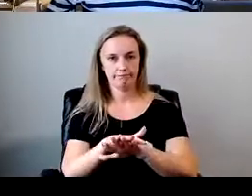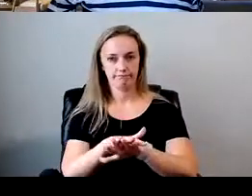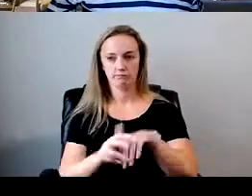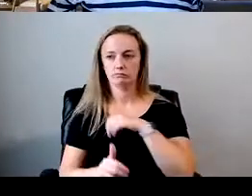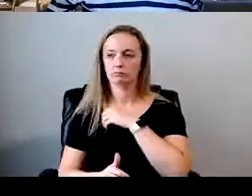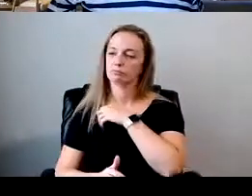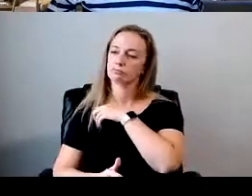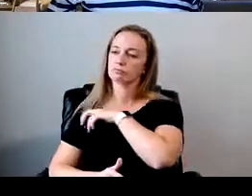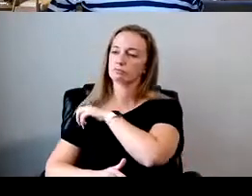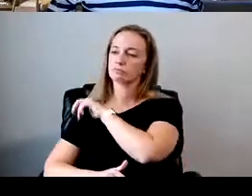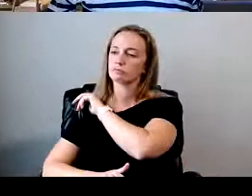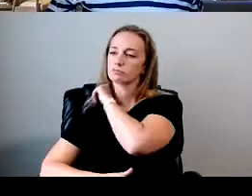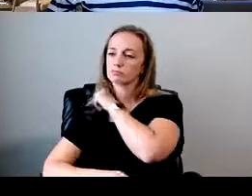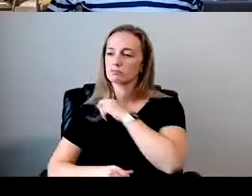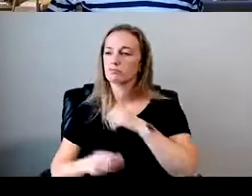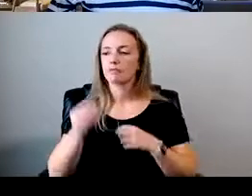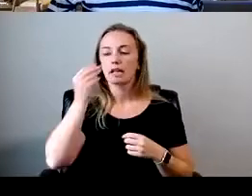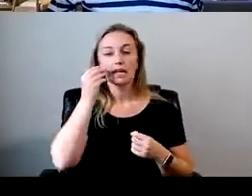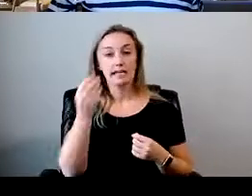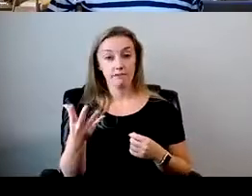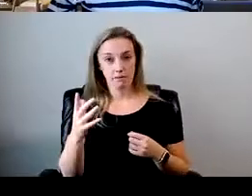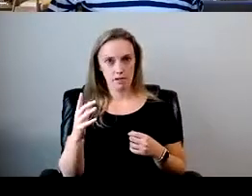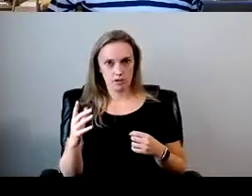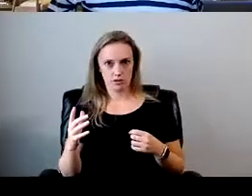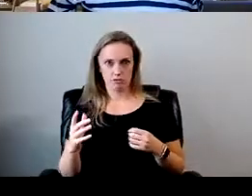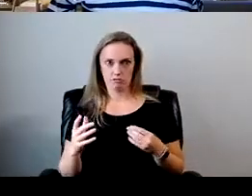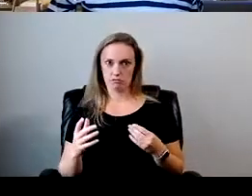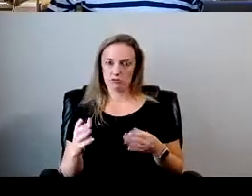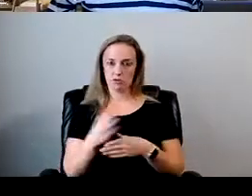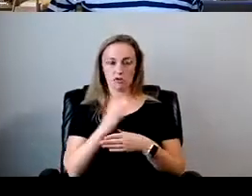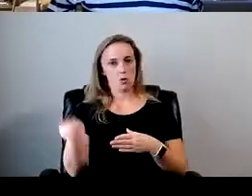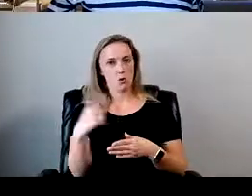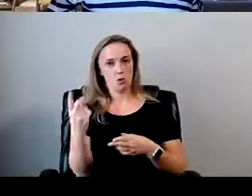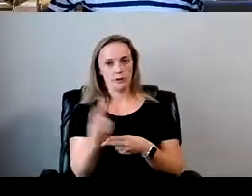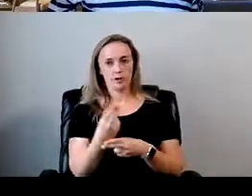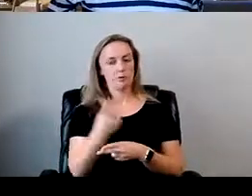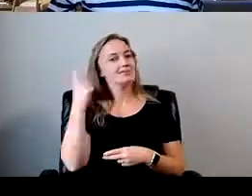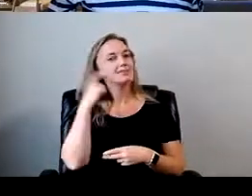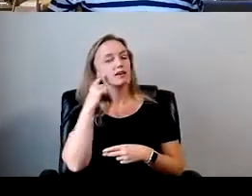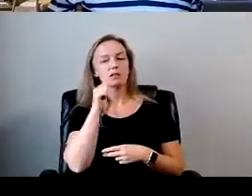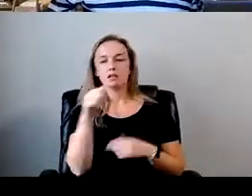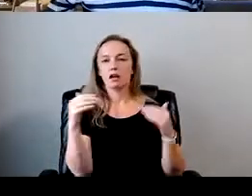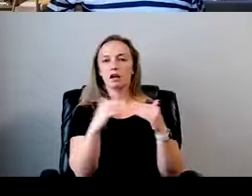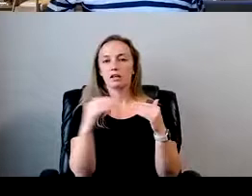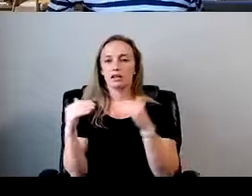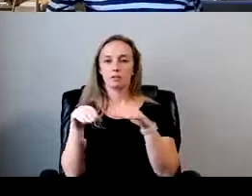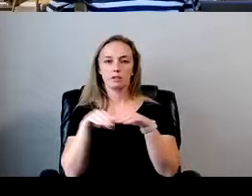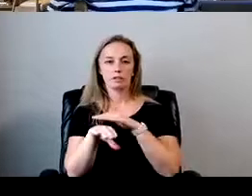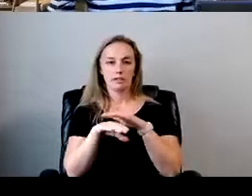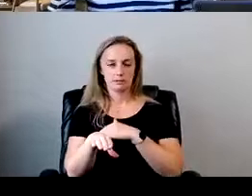Information made only through sound is not equally accessible to all clients. We know that because of the CAST principles,